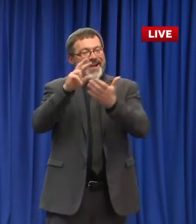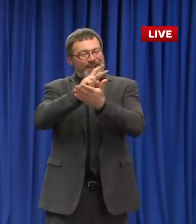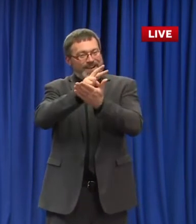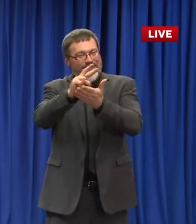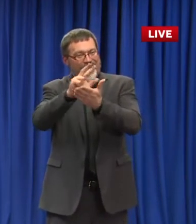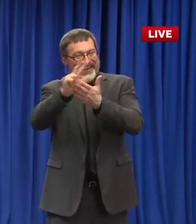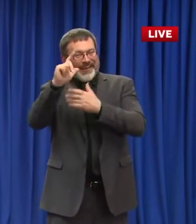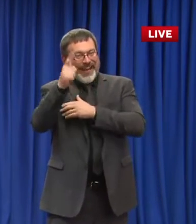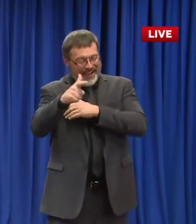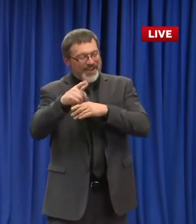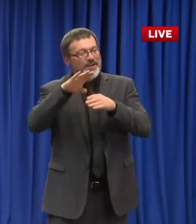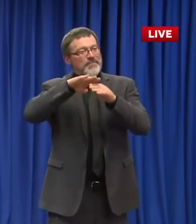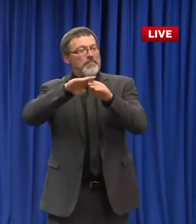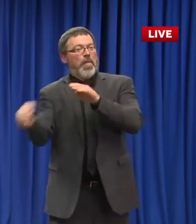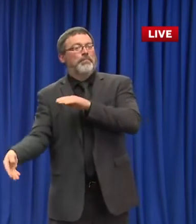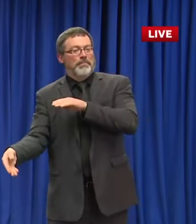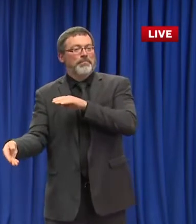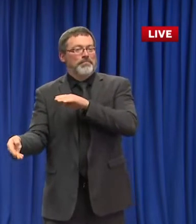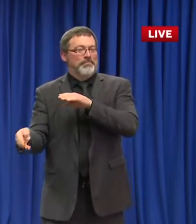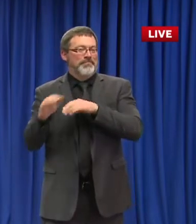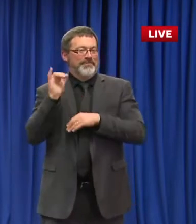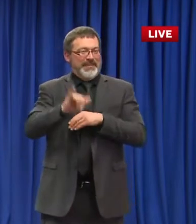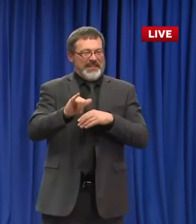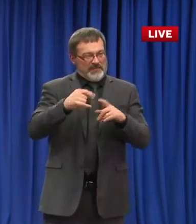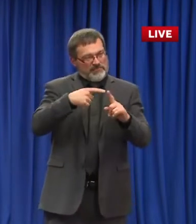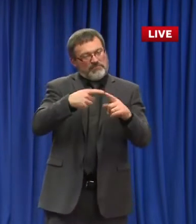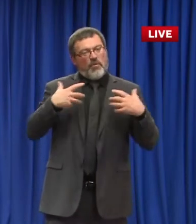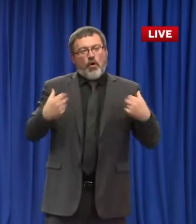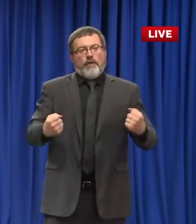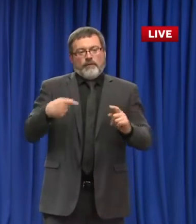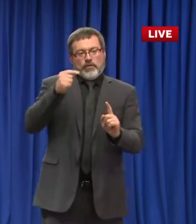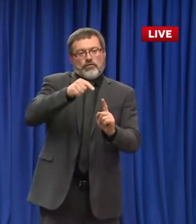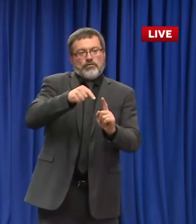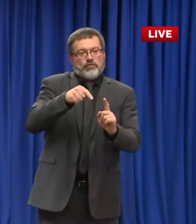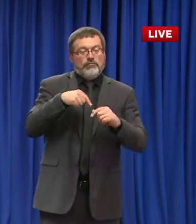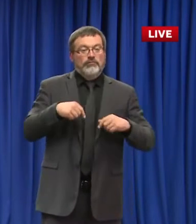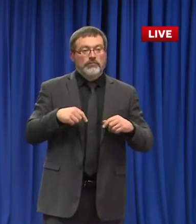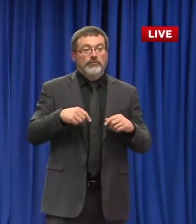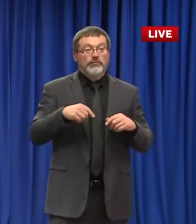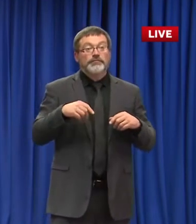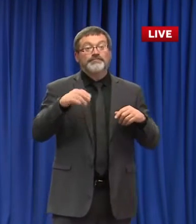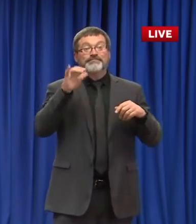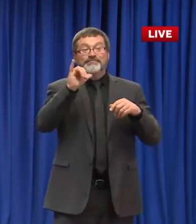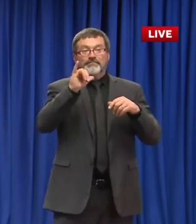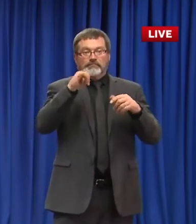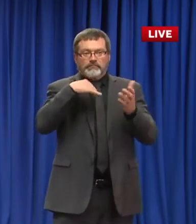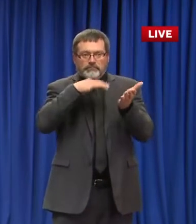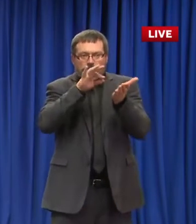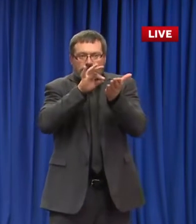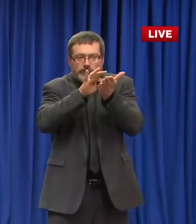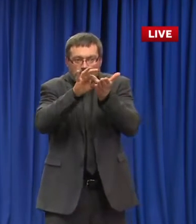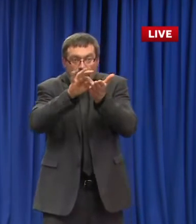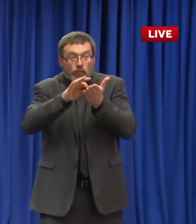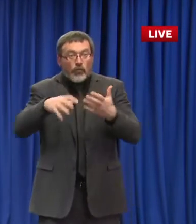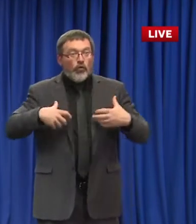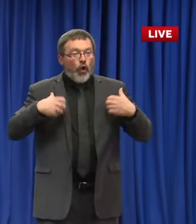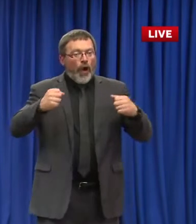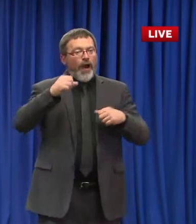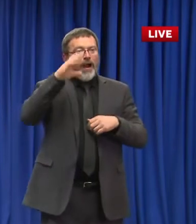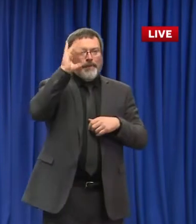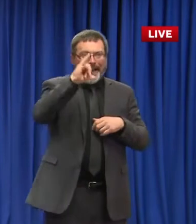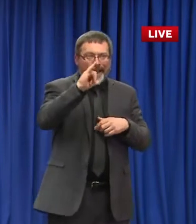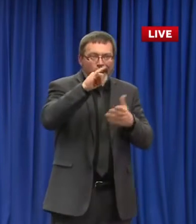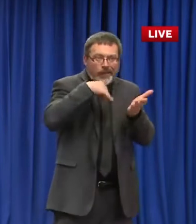SO A LOT OF GOOD FOLLOW UP WITH THOSE CLIENTS THIS WEEK AND OUR RECOVERY RECOVERY SYSTEM REMAINS A VERY MANUAL PROCESS.